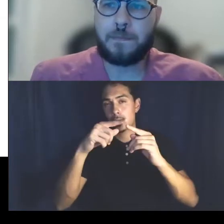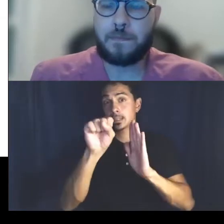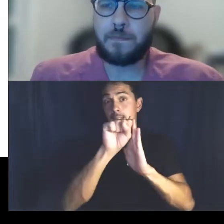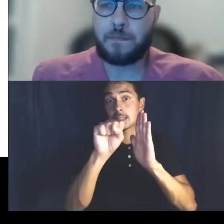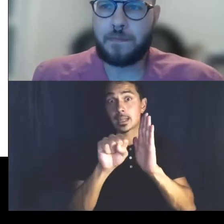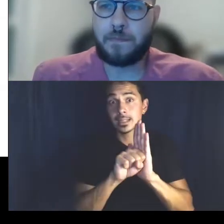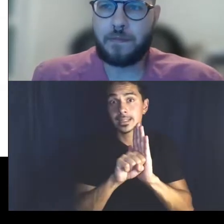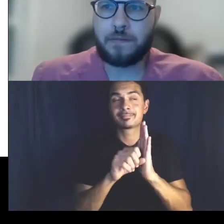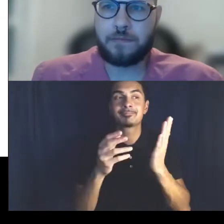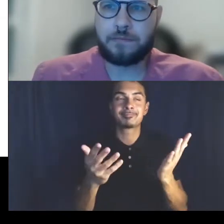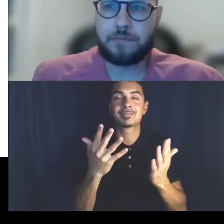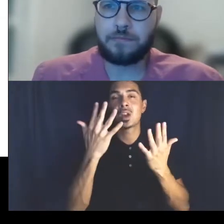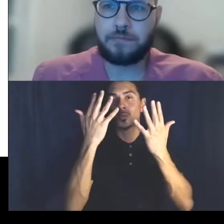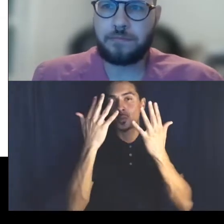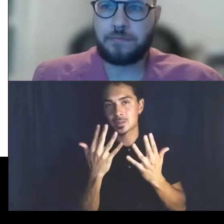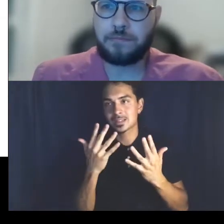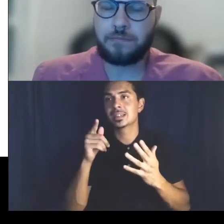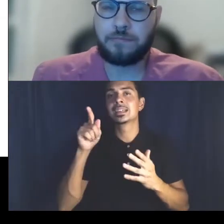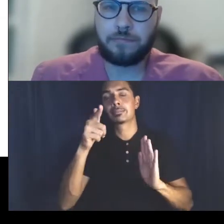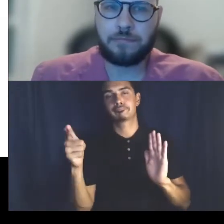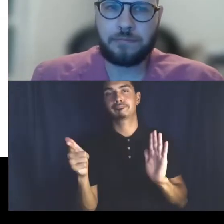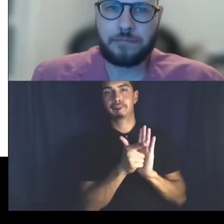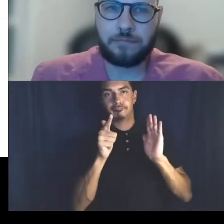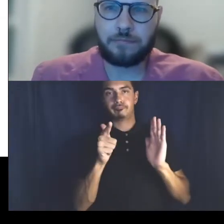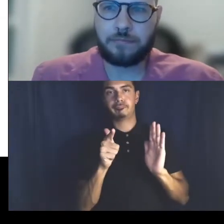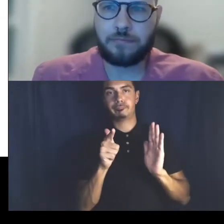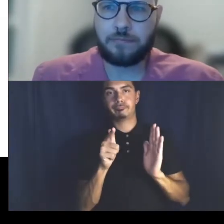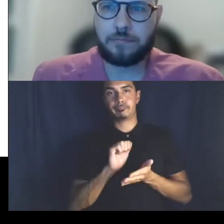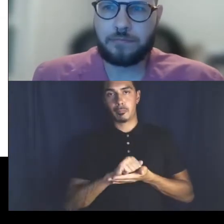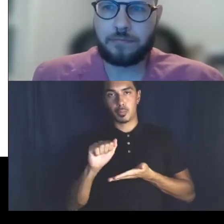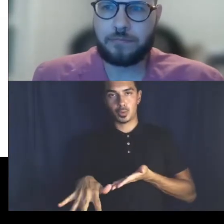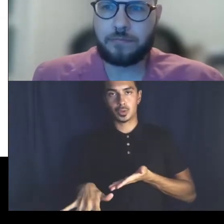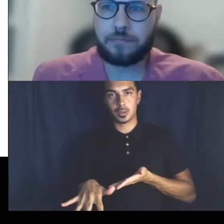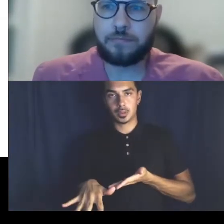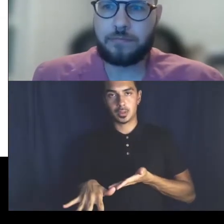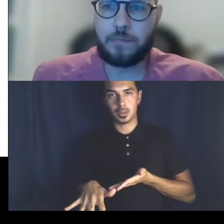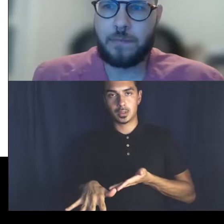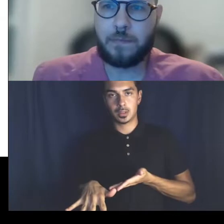made abortion illegal, or they're not able to provide it